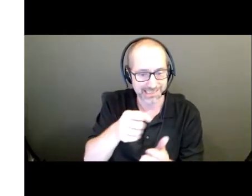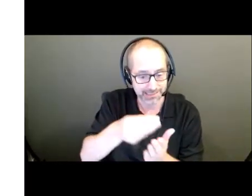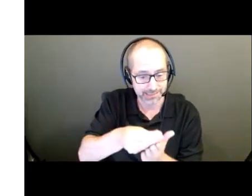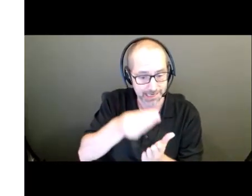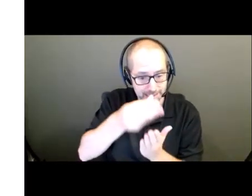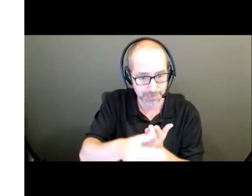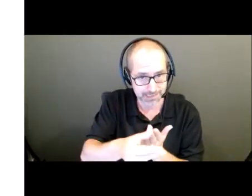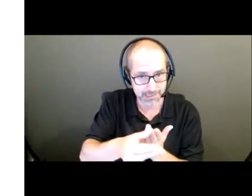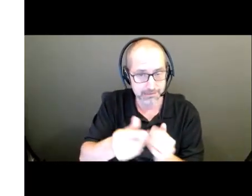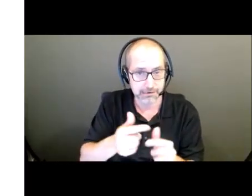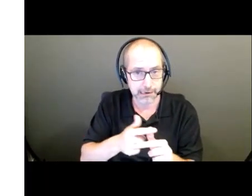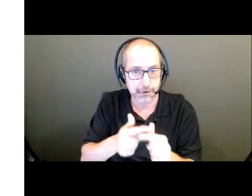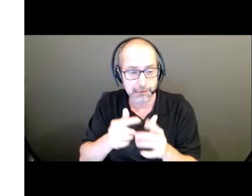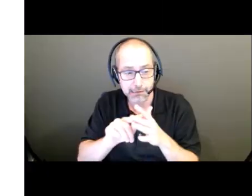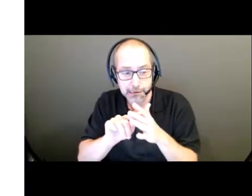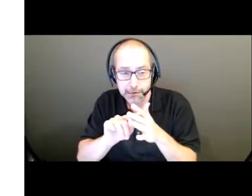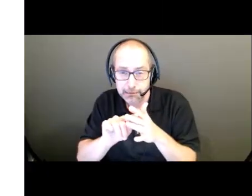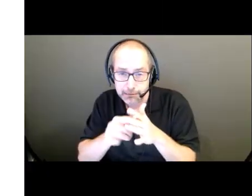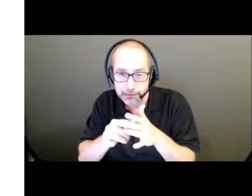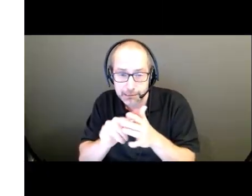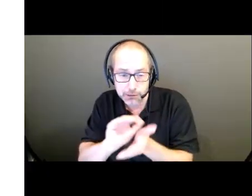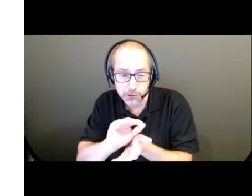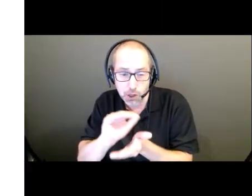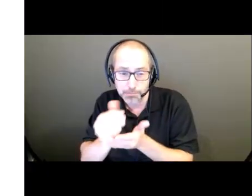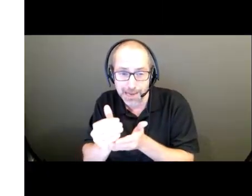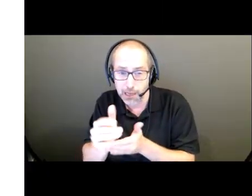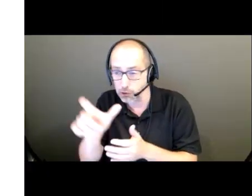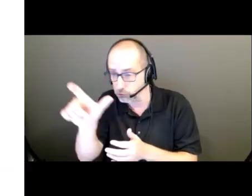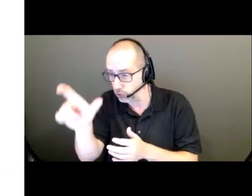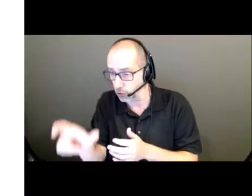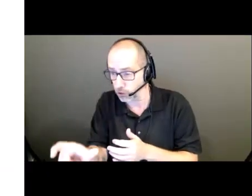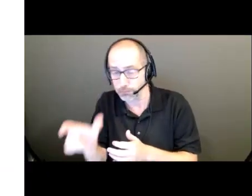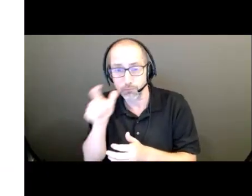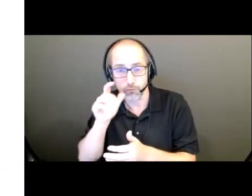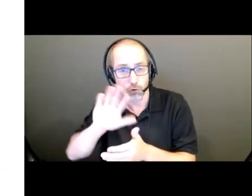Initial Amount column for all expenses and revenue.